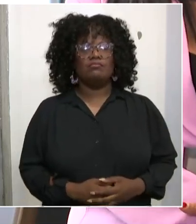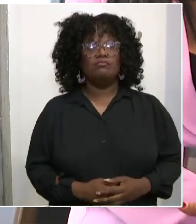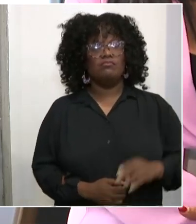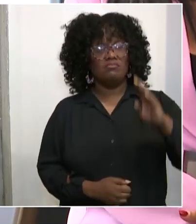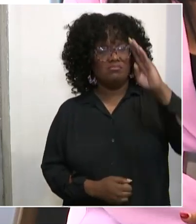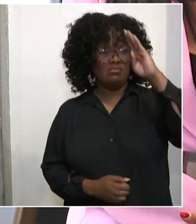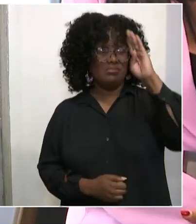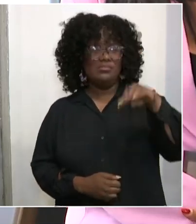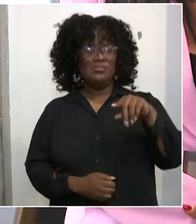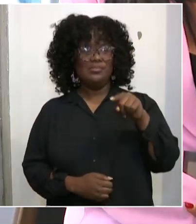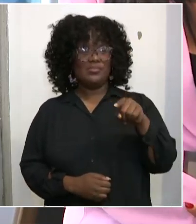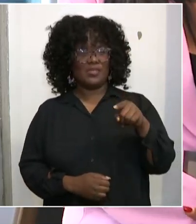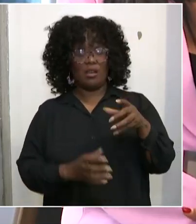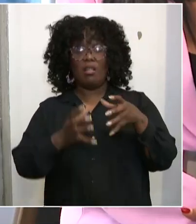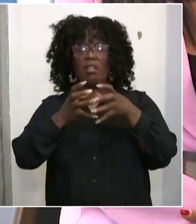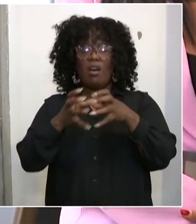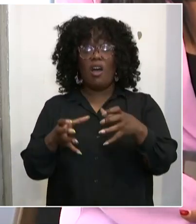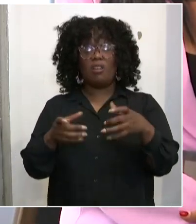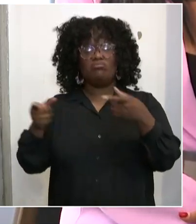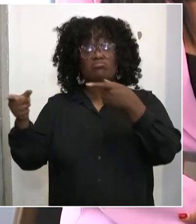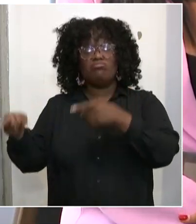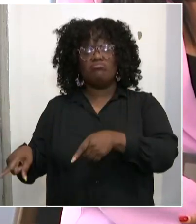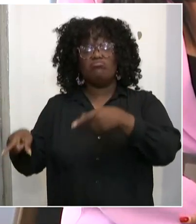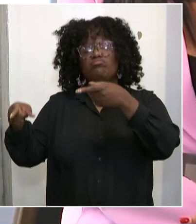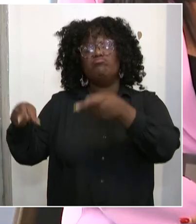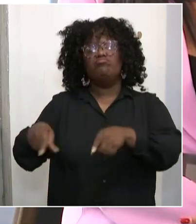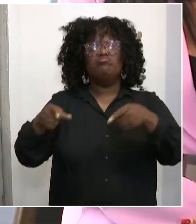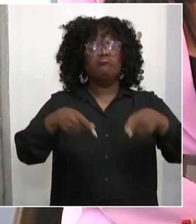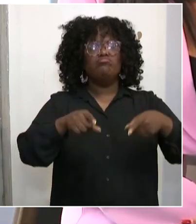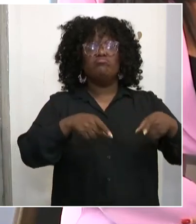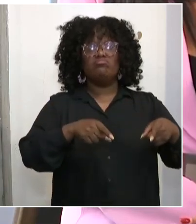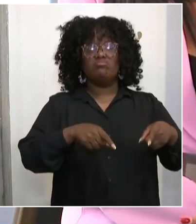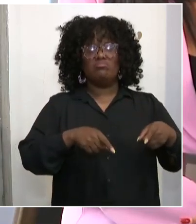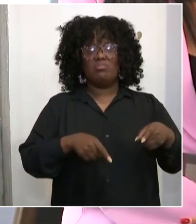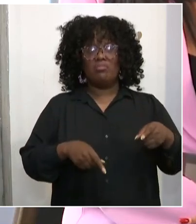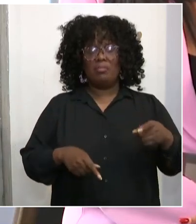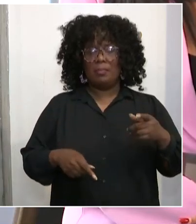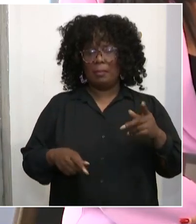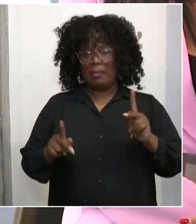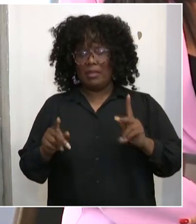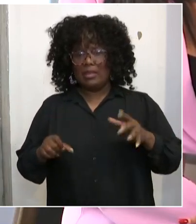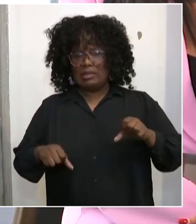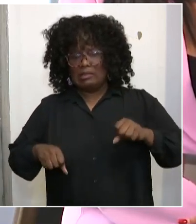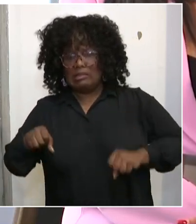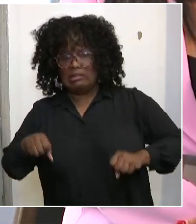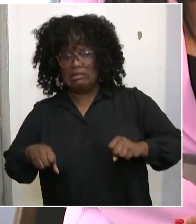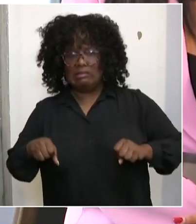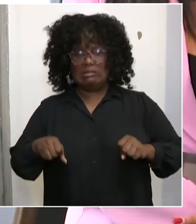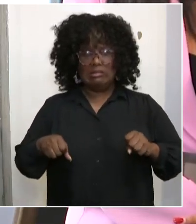people also feel scared they they feel scared that they could be attacked or uh they, they,